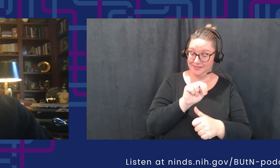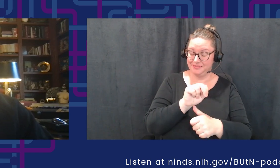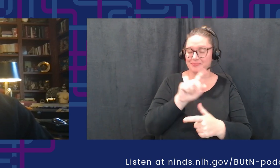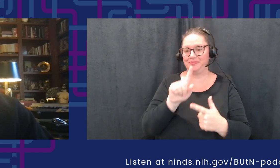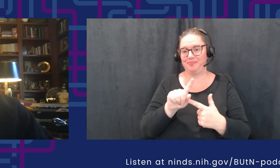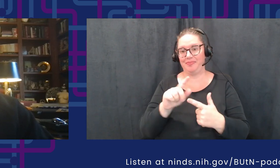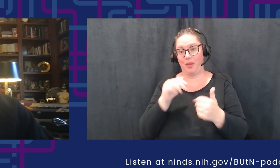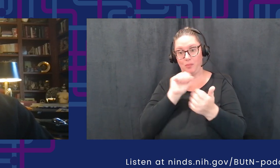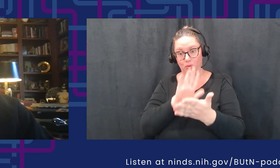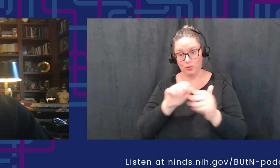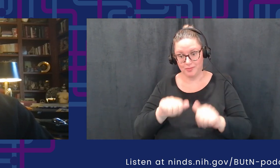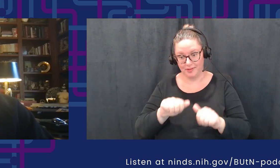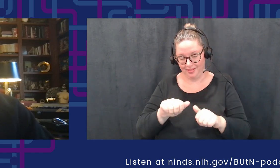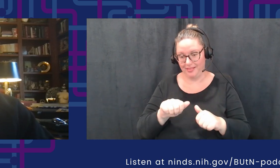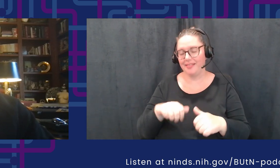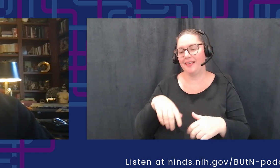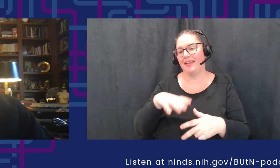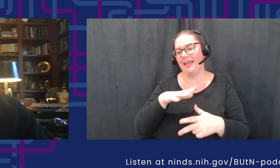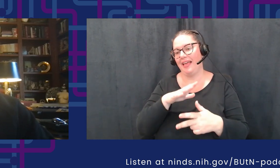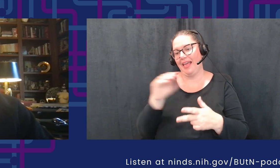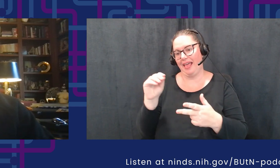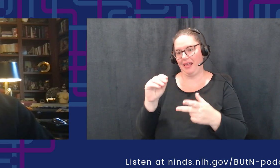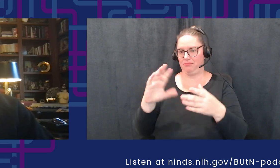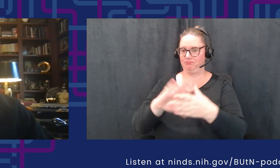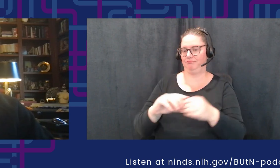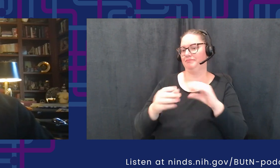I like to make it approachable. And I like to tell stories.